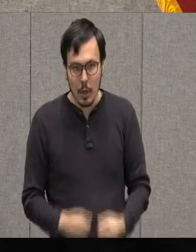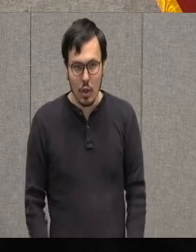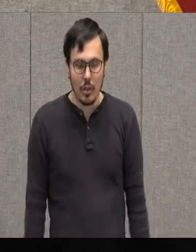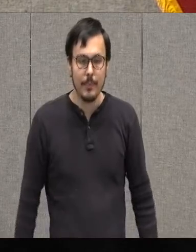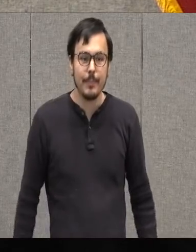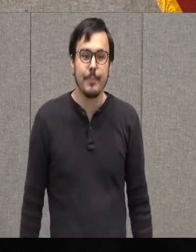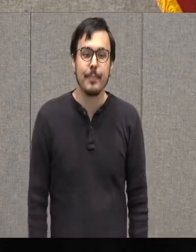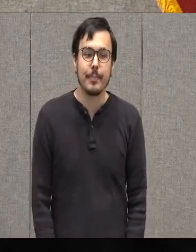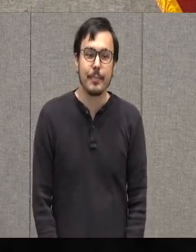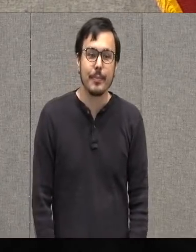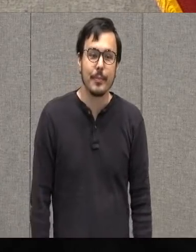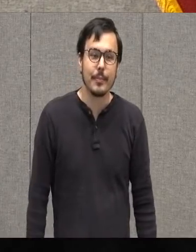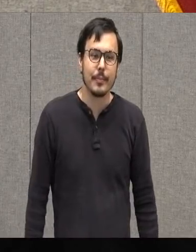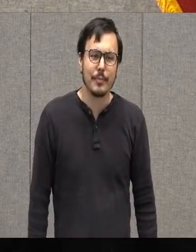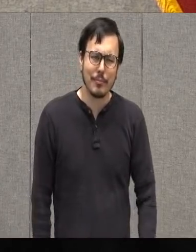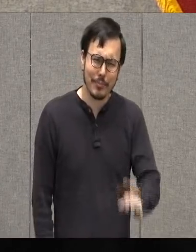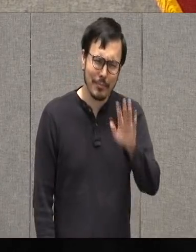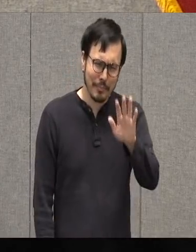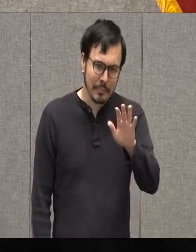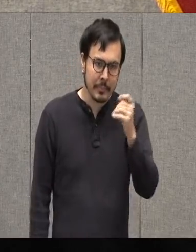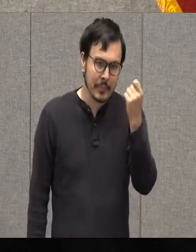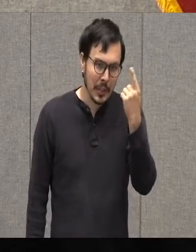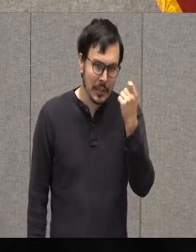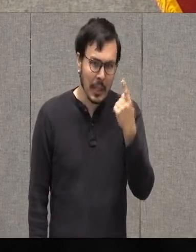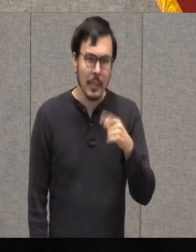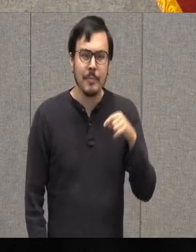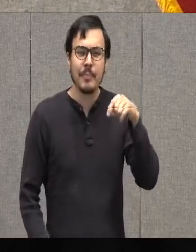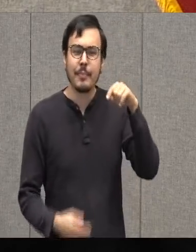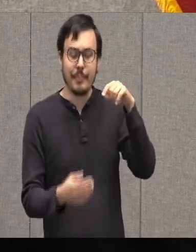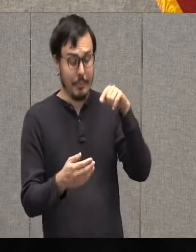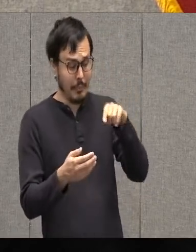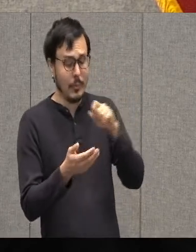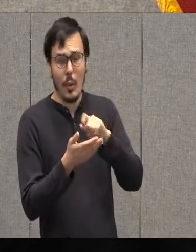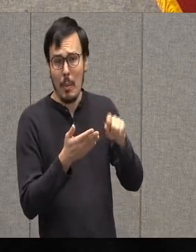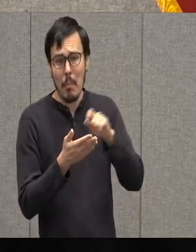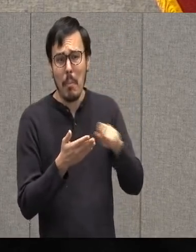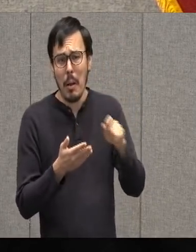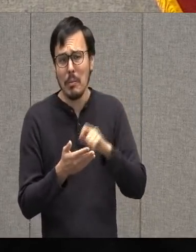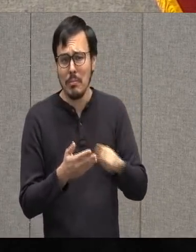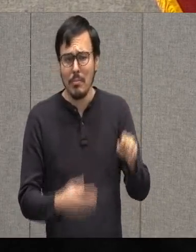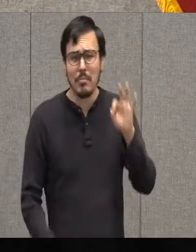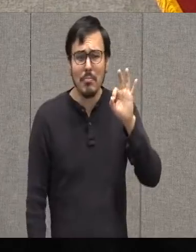Now, these markers are fun and I can do a lot of different things with these markers.